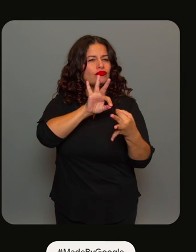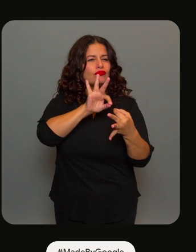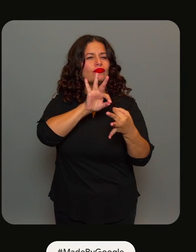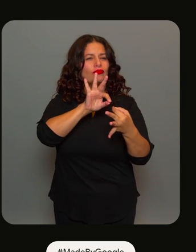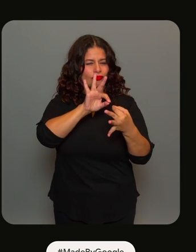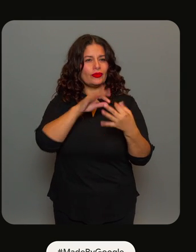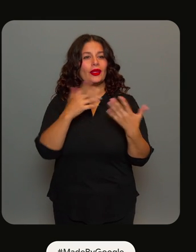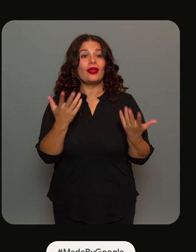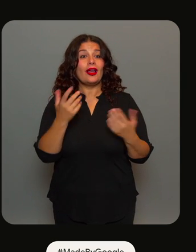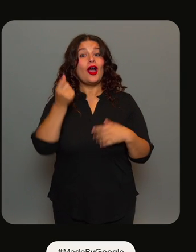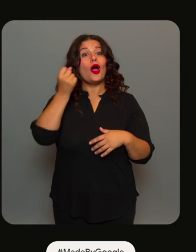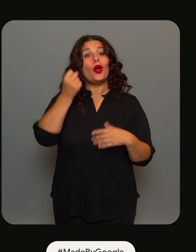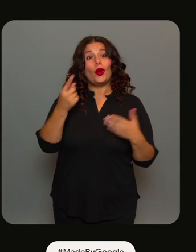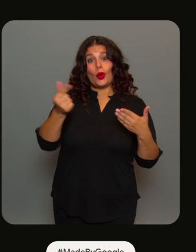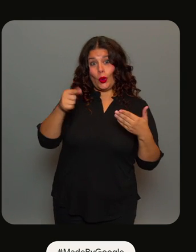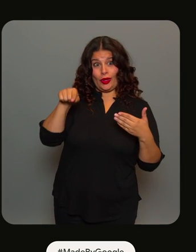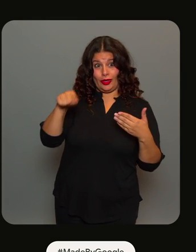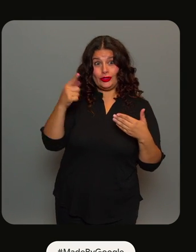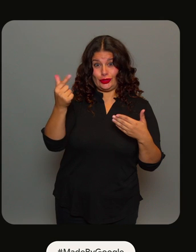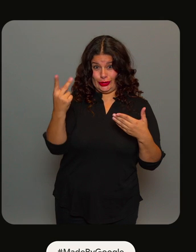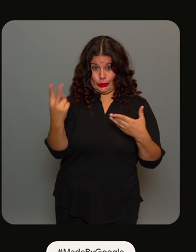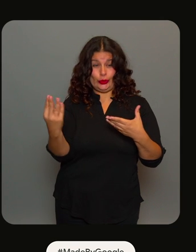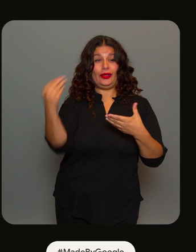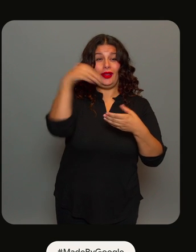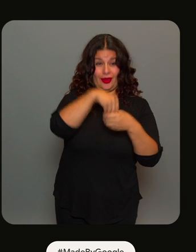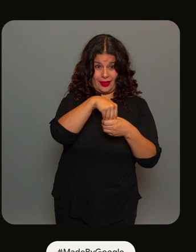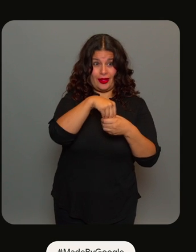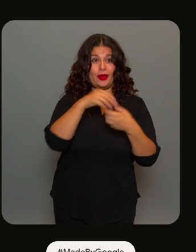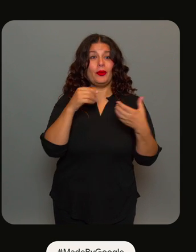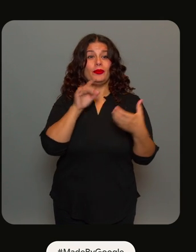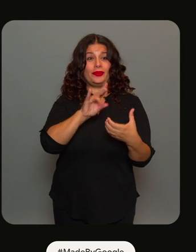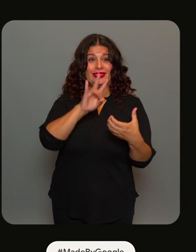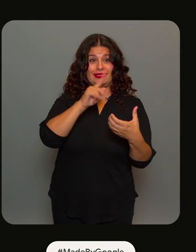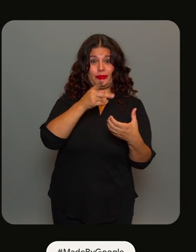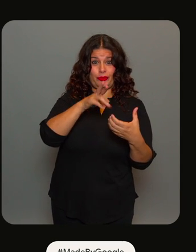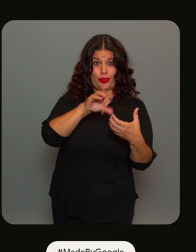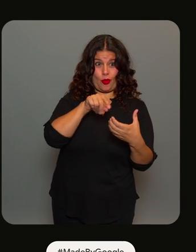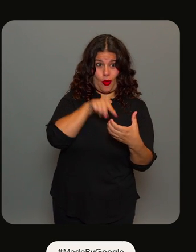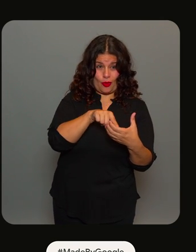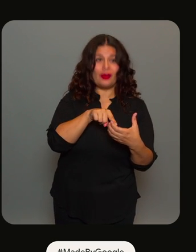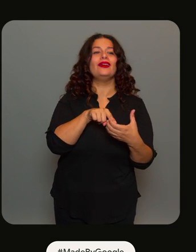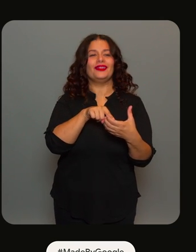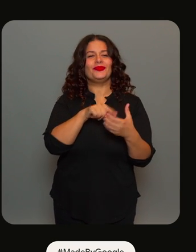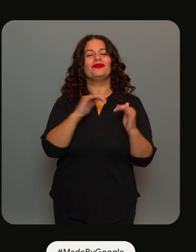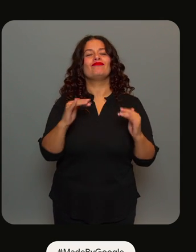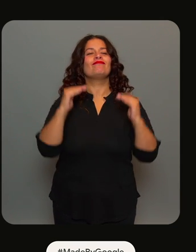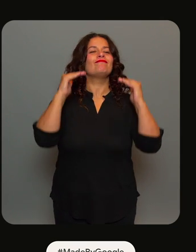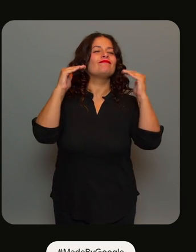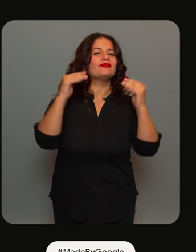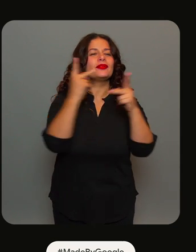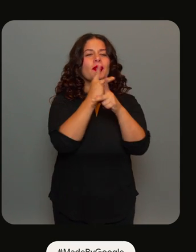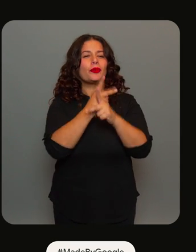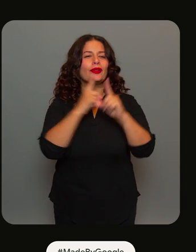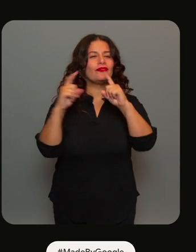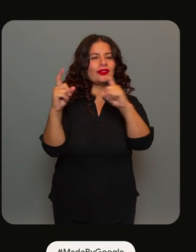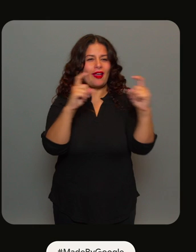With Google Tensor G2, Pixel 7 Pro pushes computational photography to new heights with Pixel's pro-level zoom.